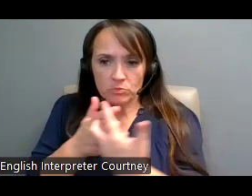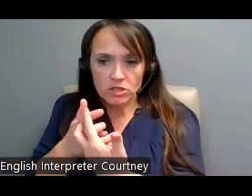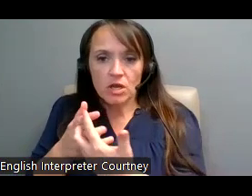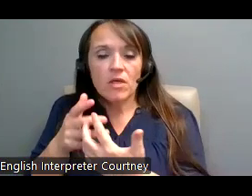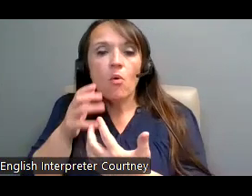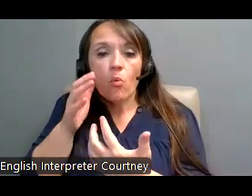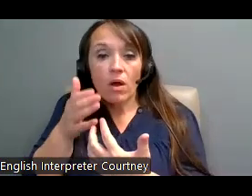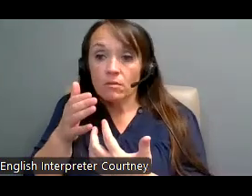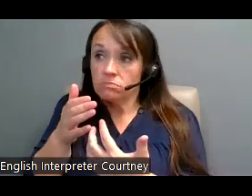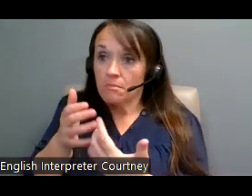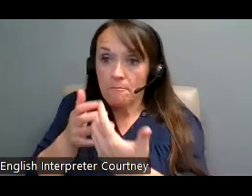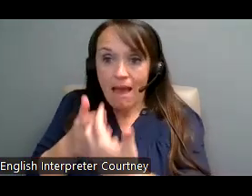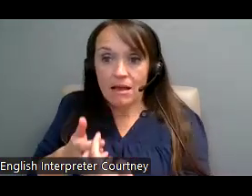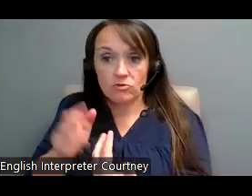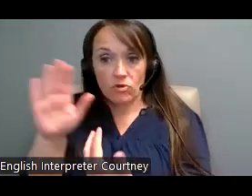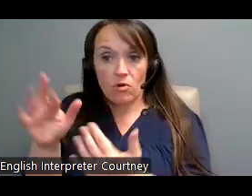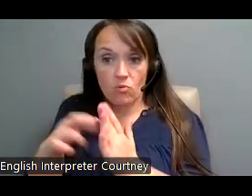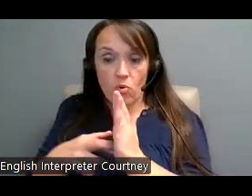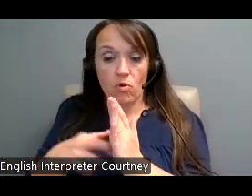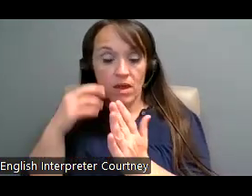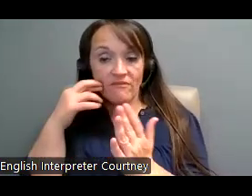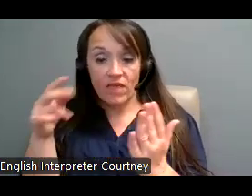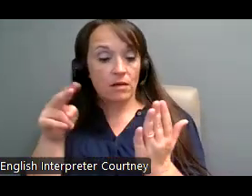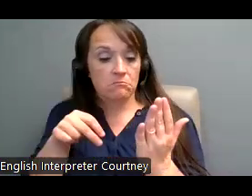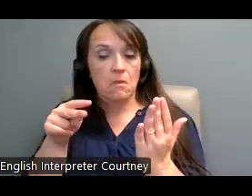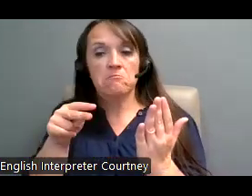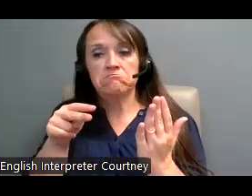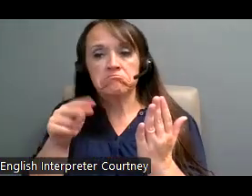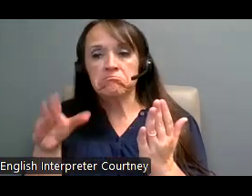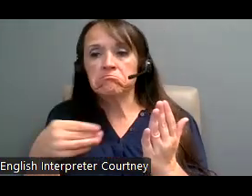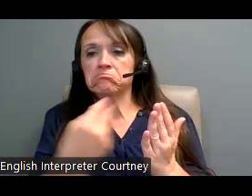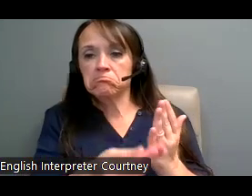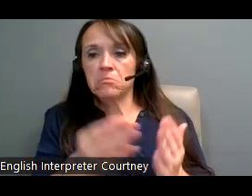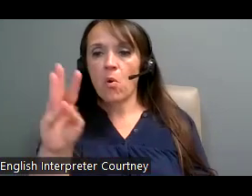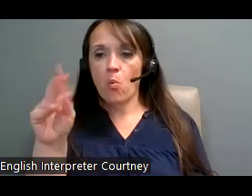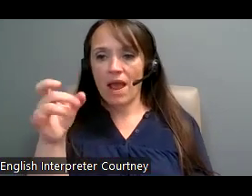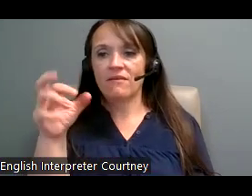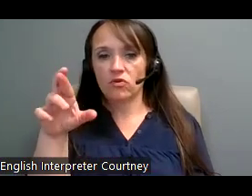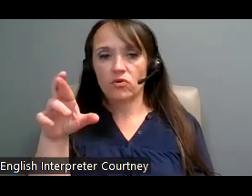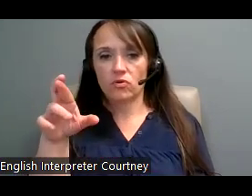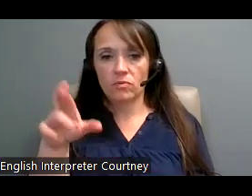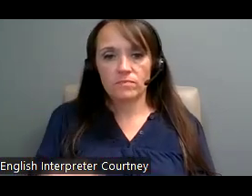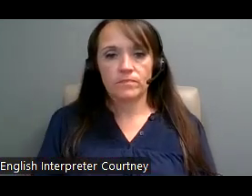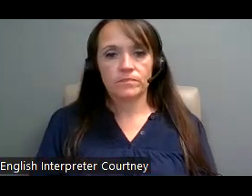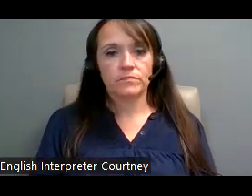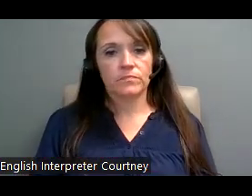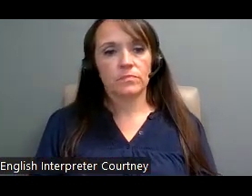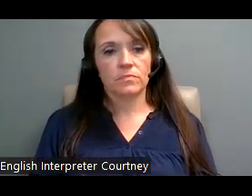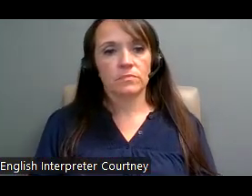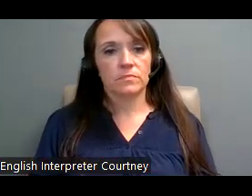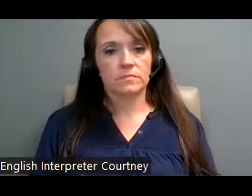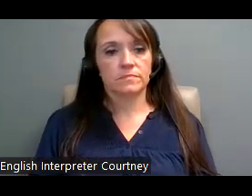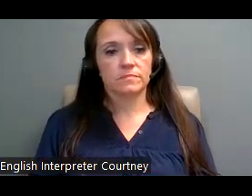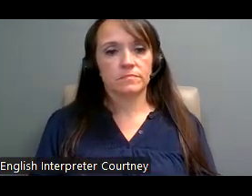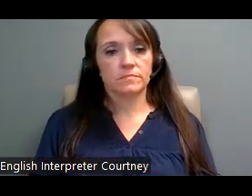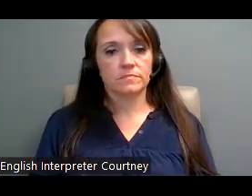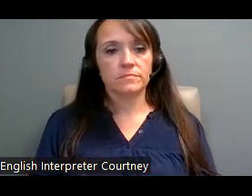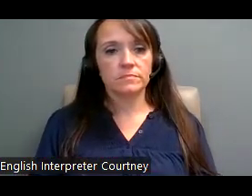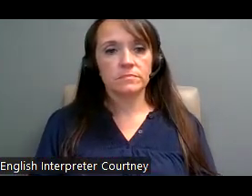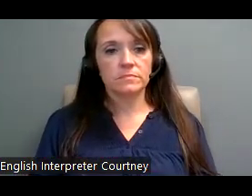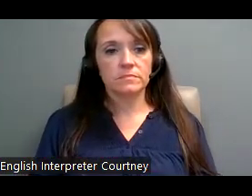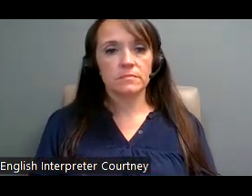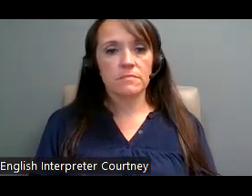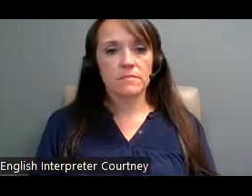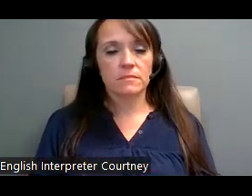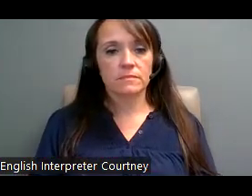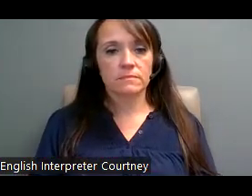eligible and they have to award you with that. To apply for each HCBS waiver you want to contact